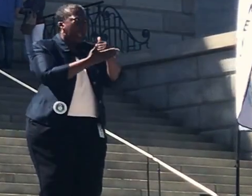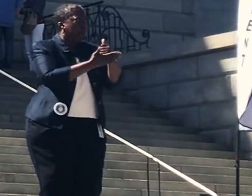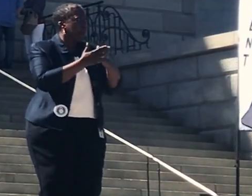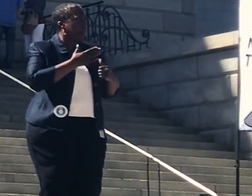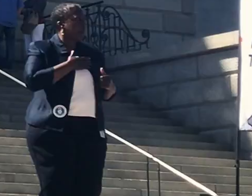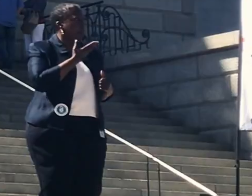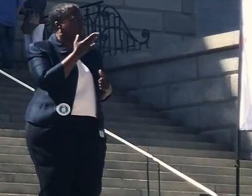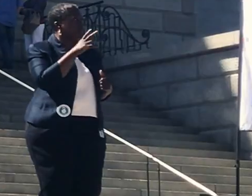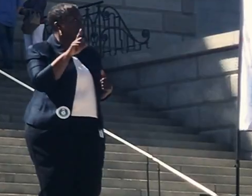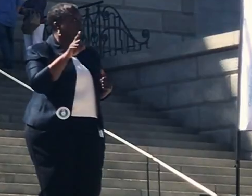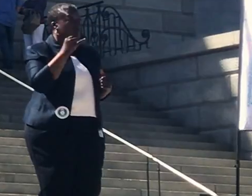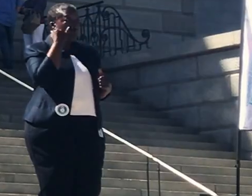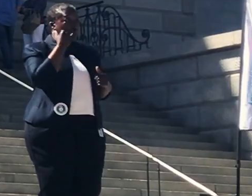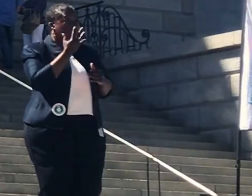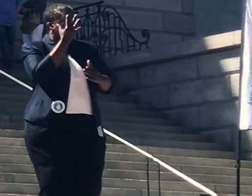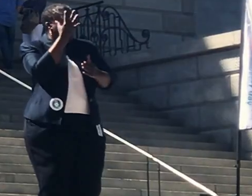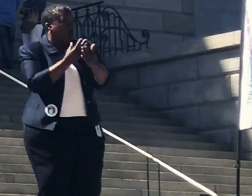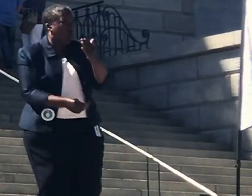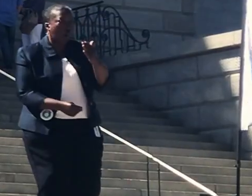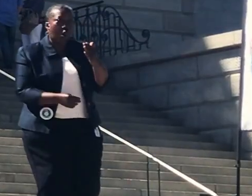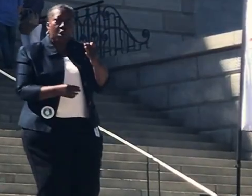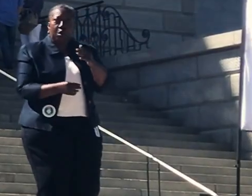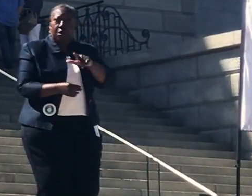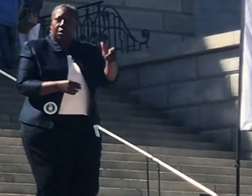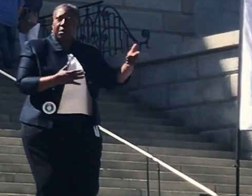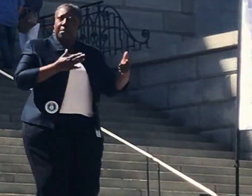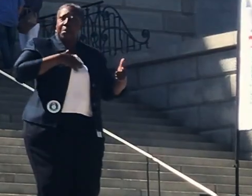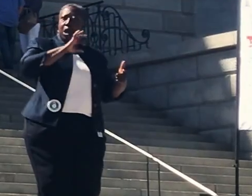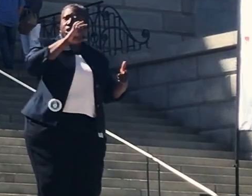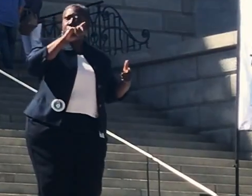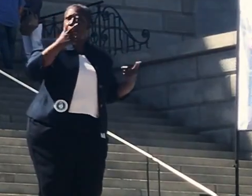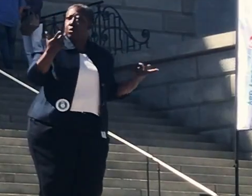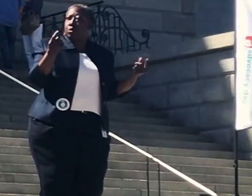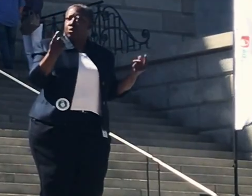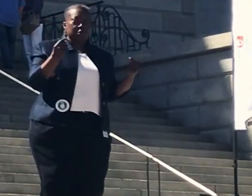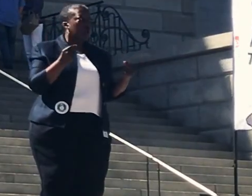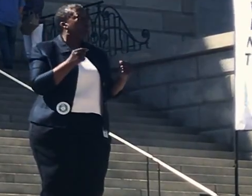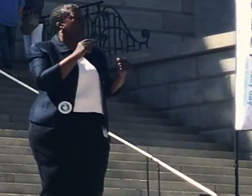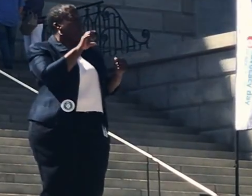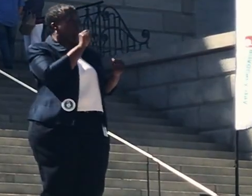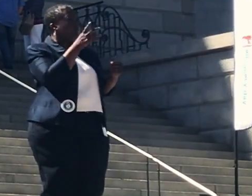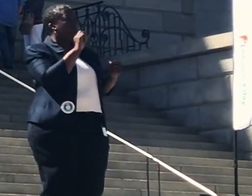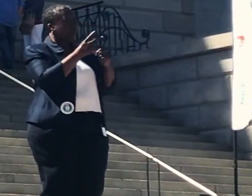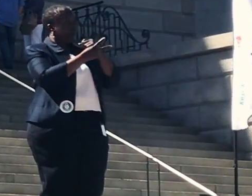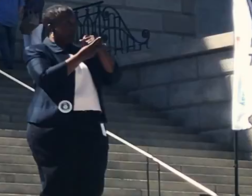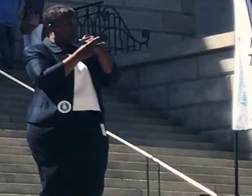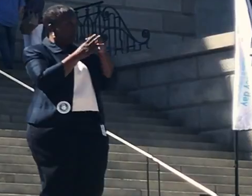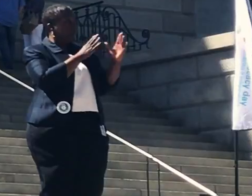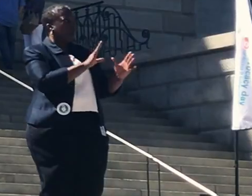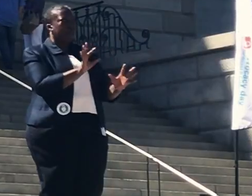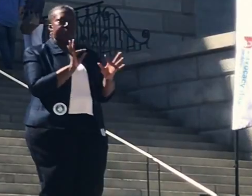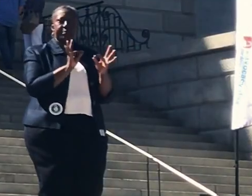What happens when I'm not here?" And the ABLE Savings Program delivers a perfect plan for that.